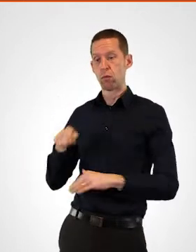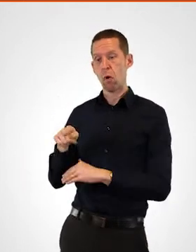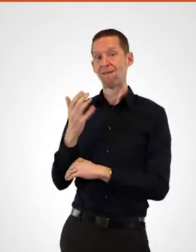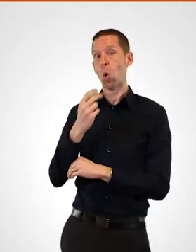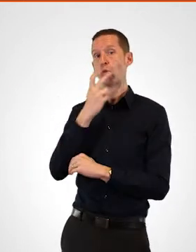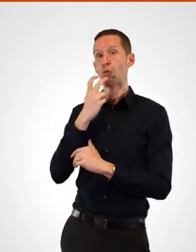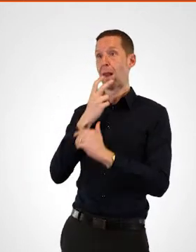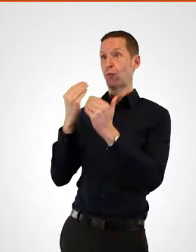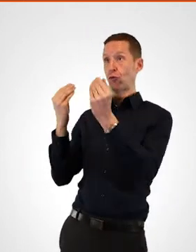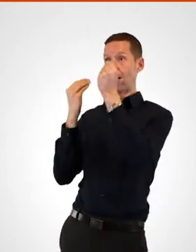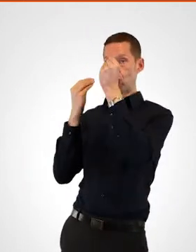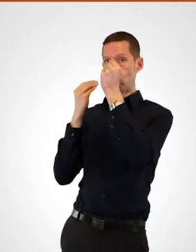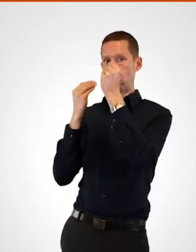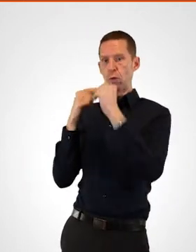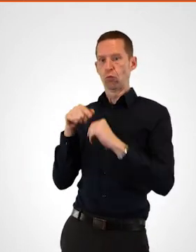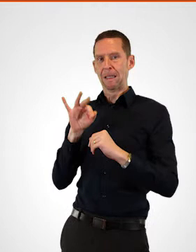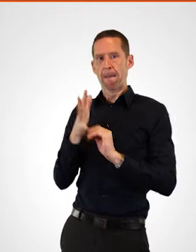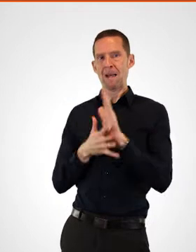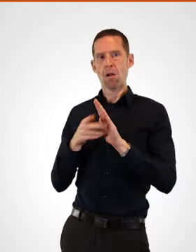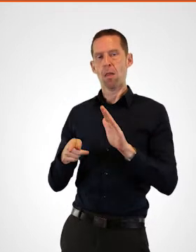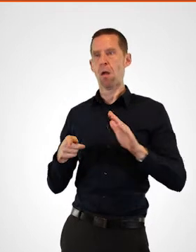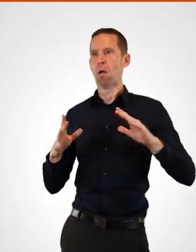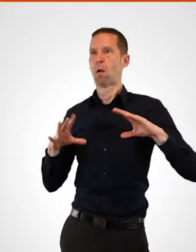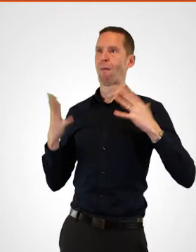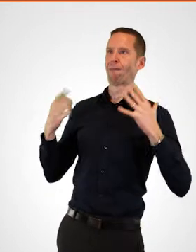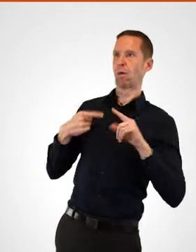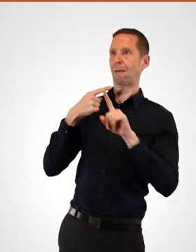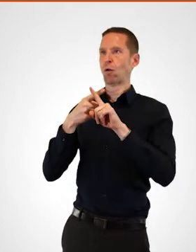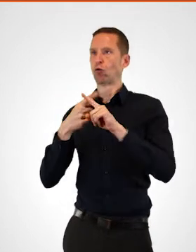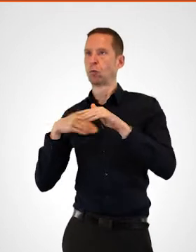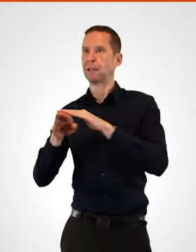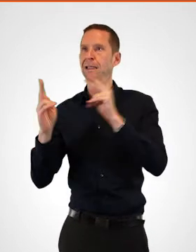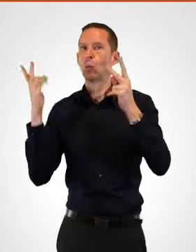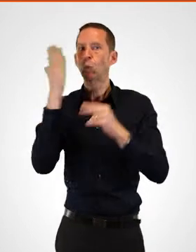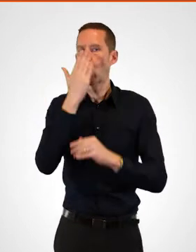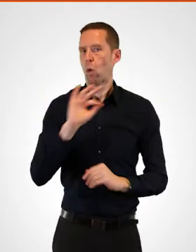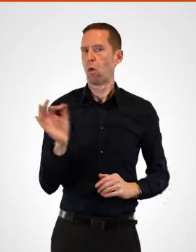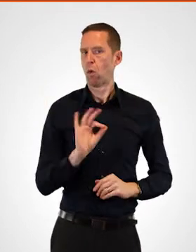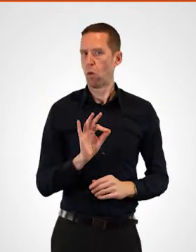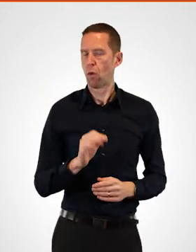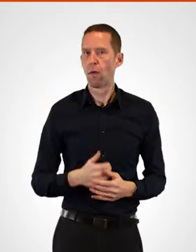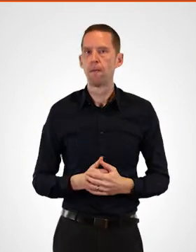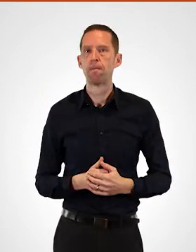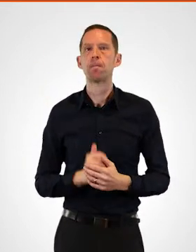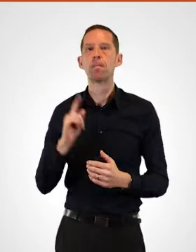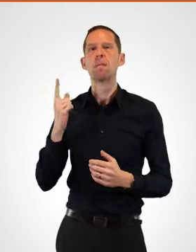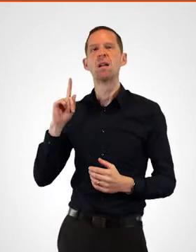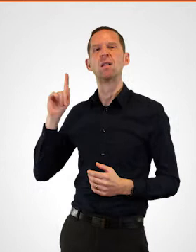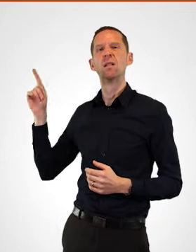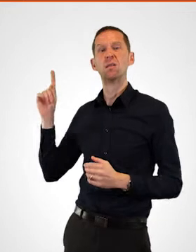weren't necessarily showing an advantage when they got into secondary school. But this study is one of the first studies to hint